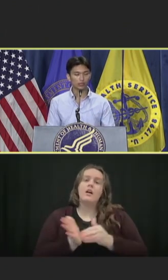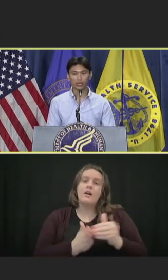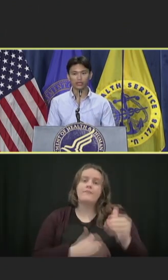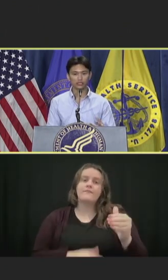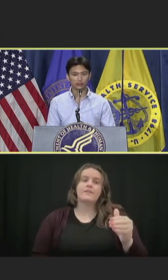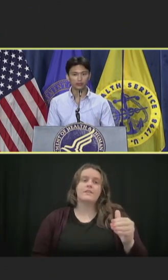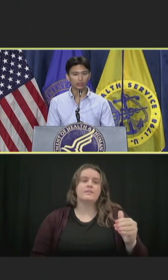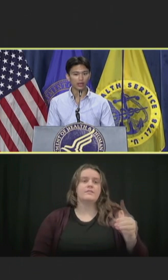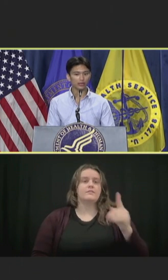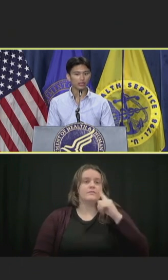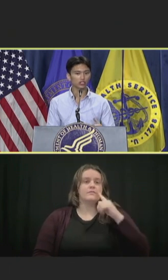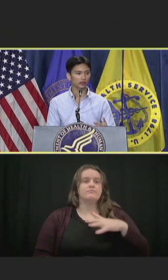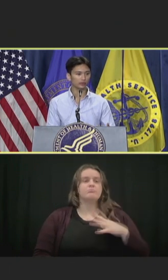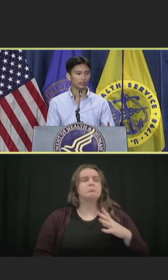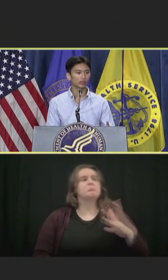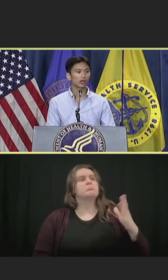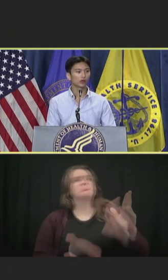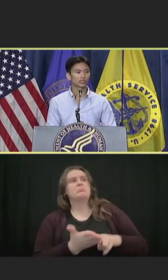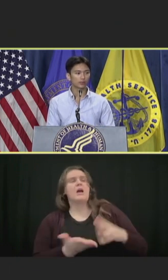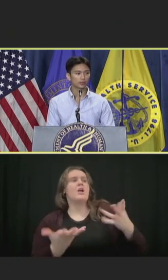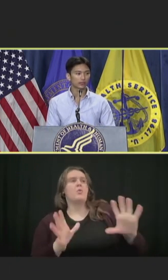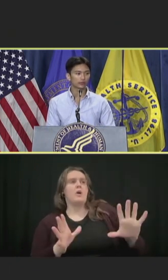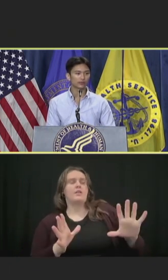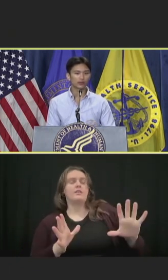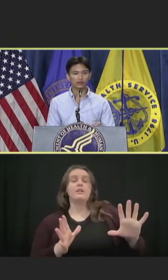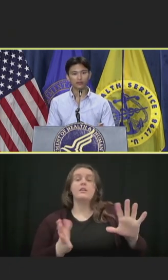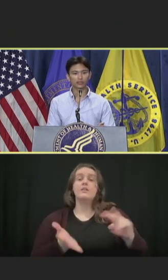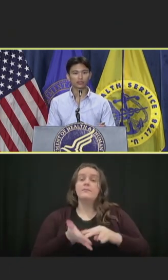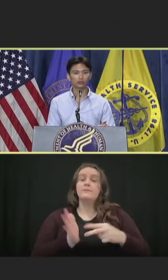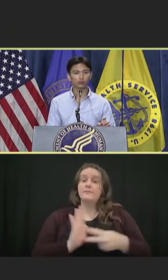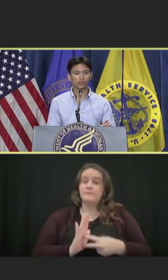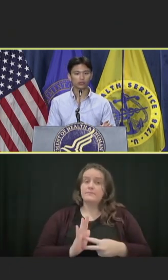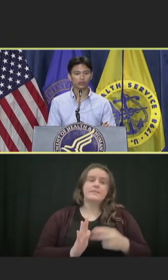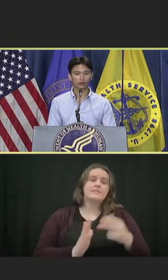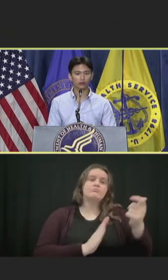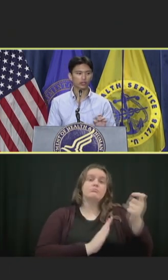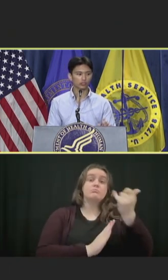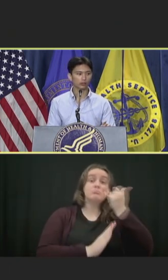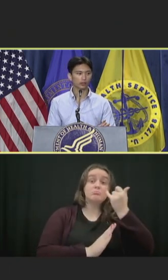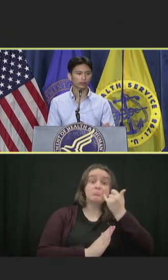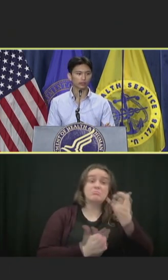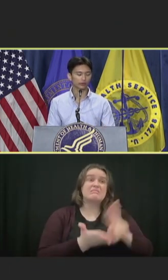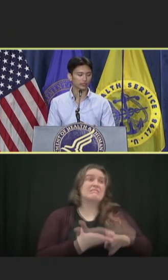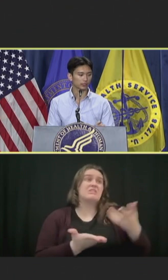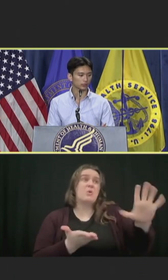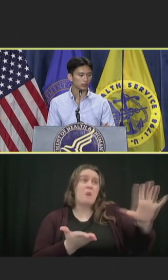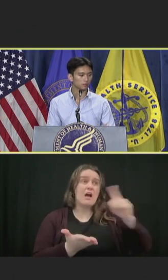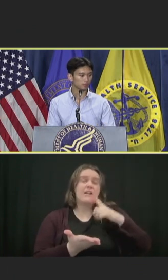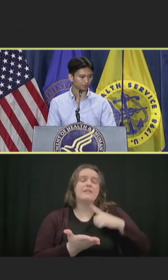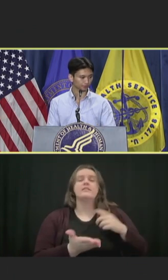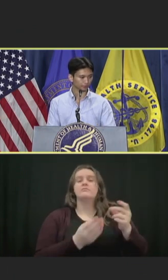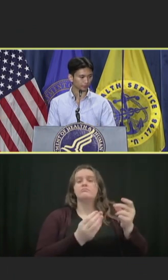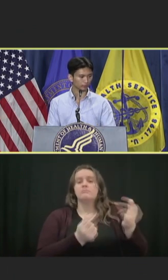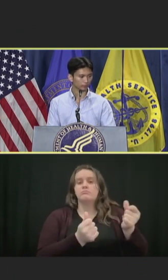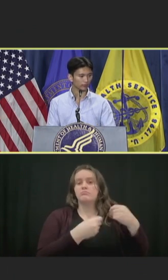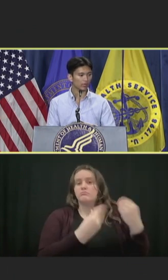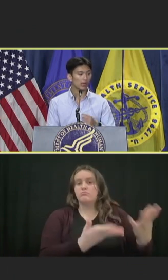HCV, and HIV was something that was very effective within their correctional healthcare facility.